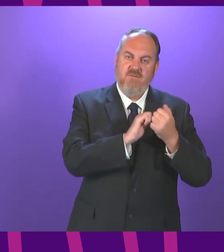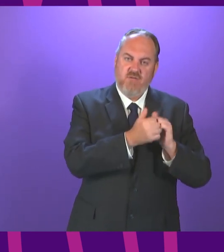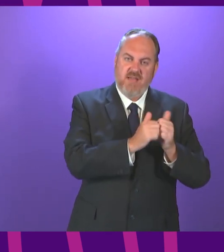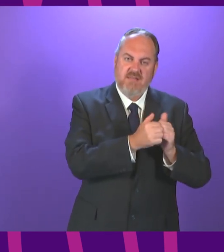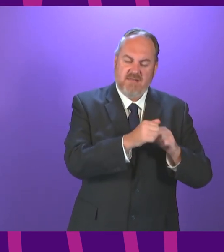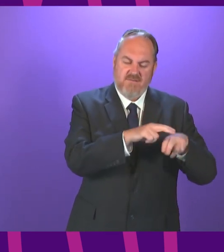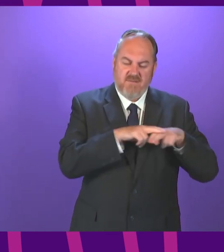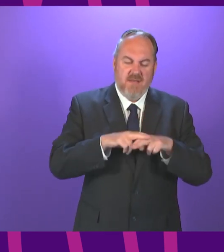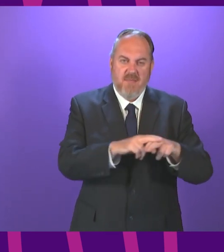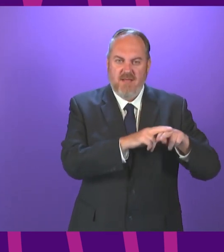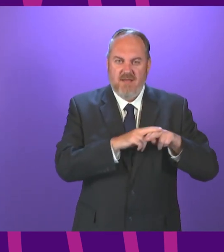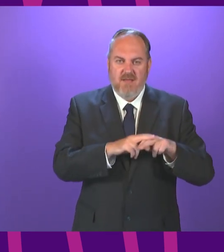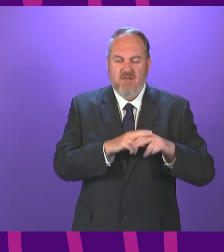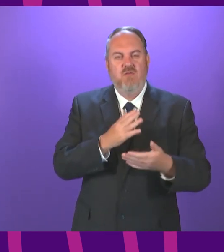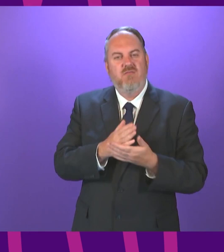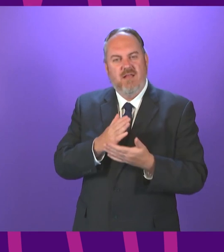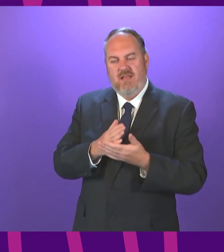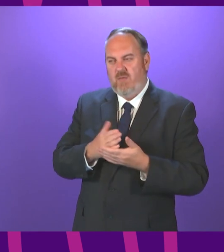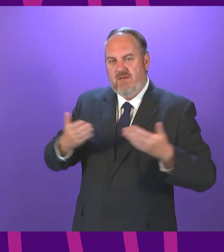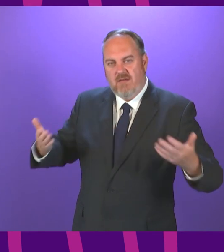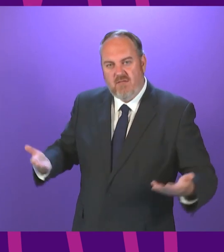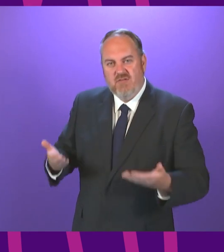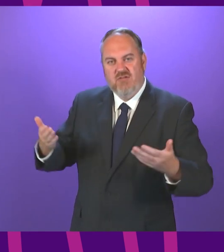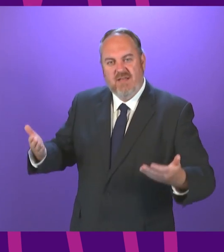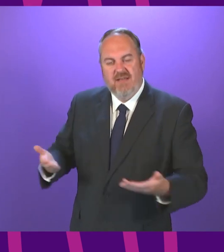and on monitoring and strengthening awareness and adoption of “Open with Care”.